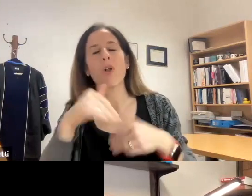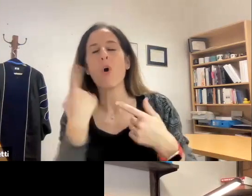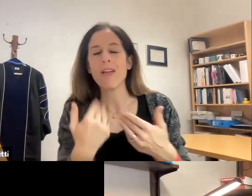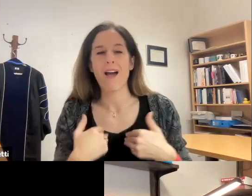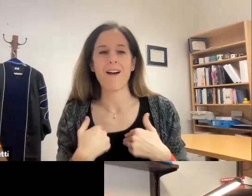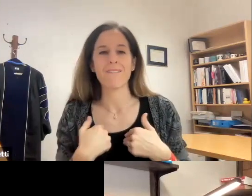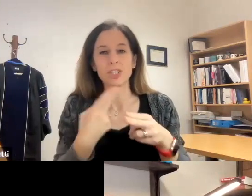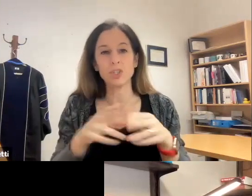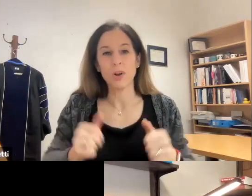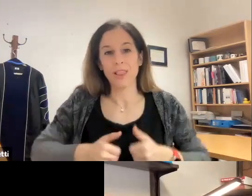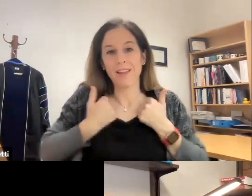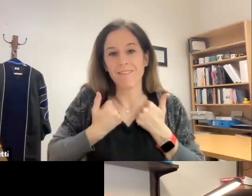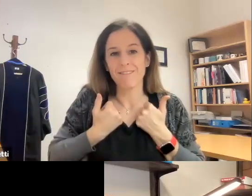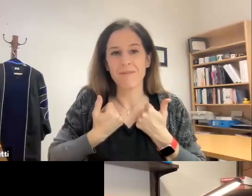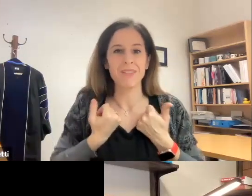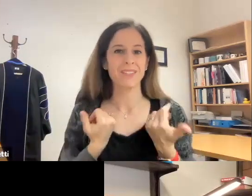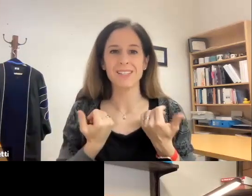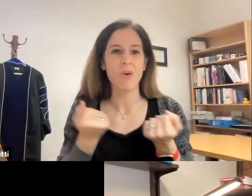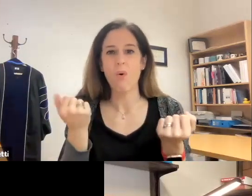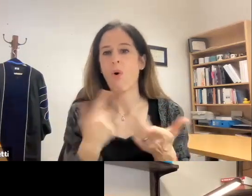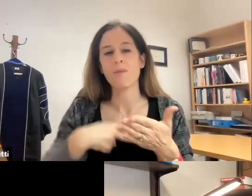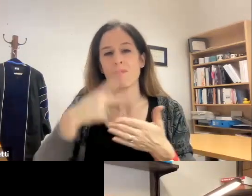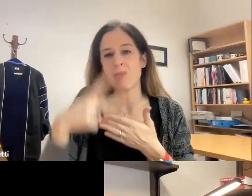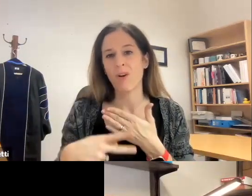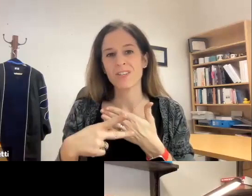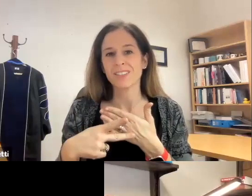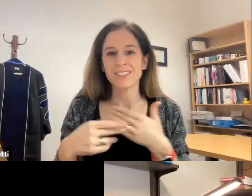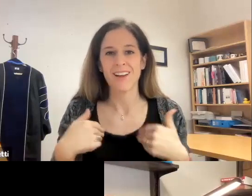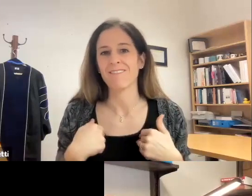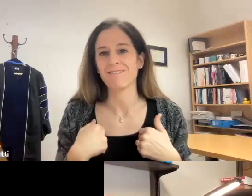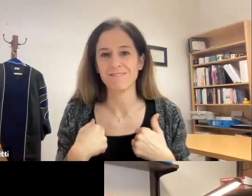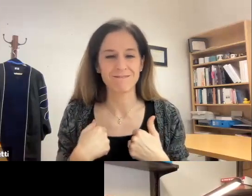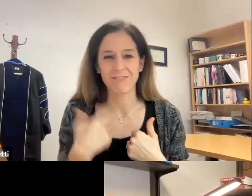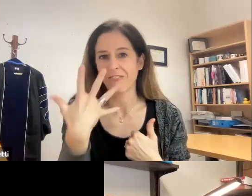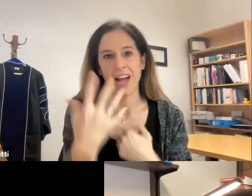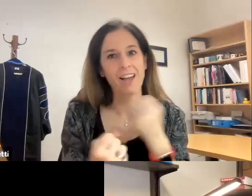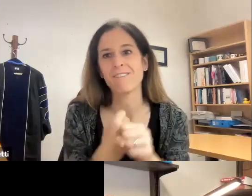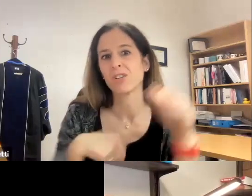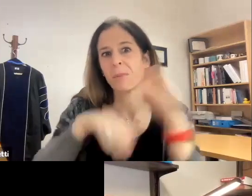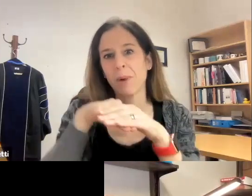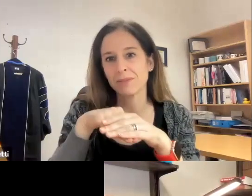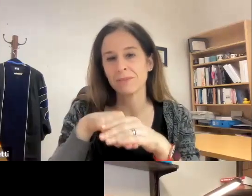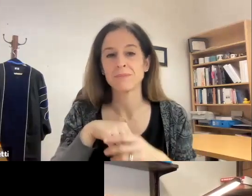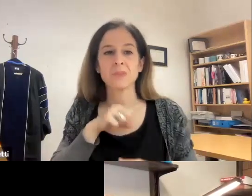But again, if it's then funded by NSF, then you're always going to have this panel have a short life, but only lives